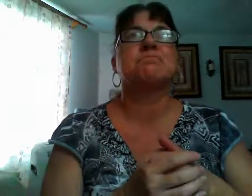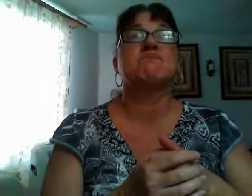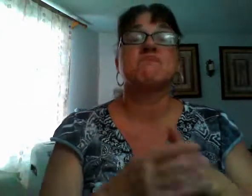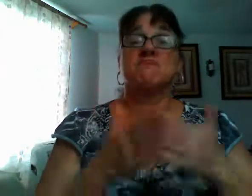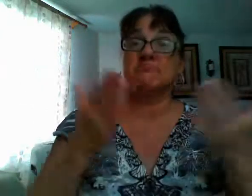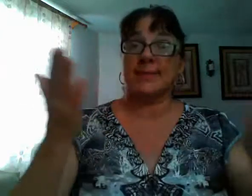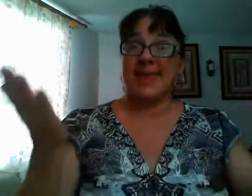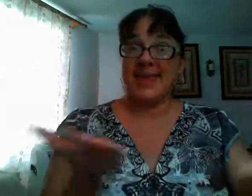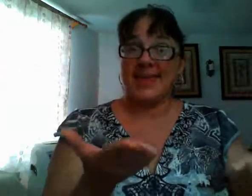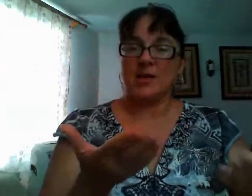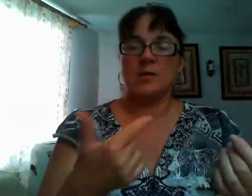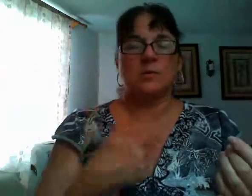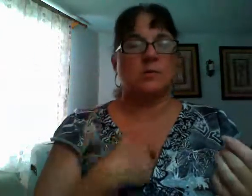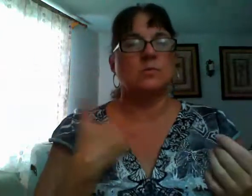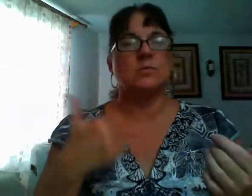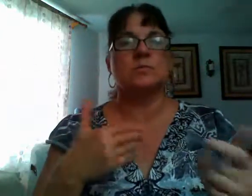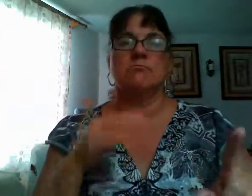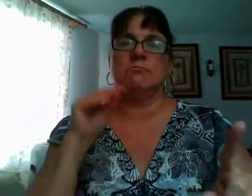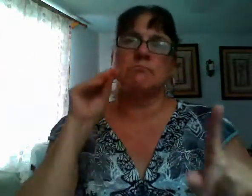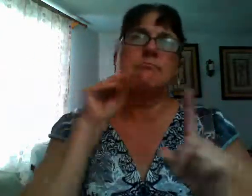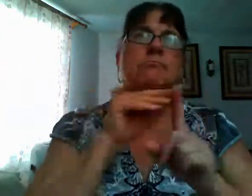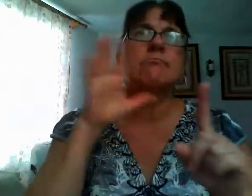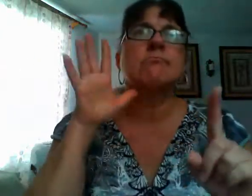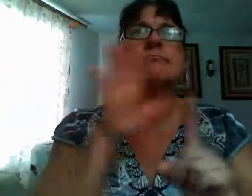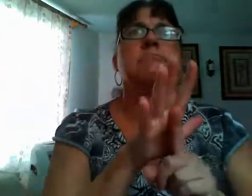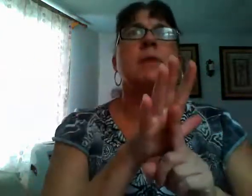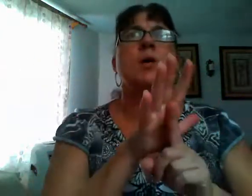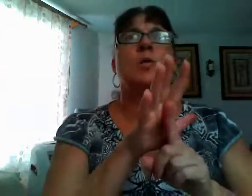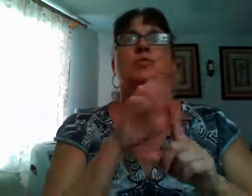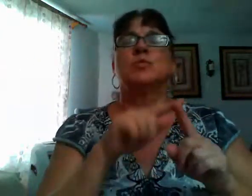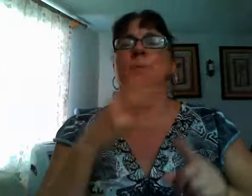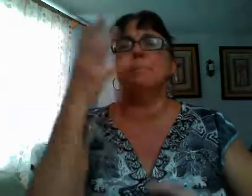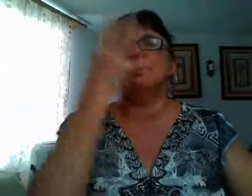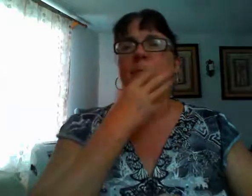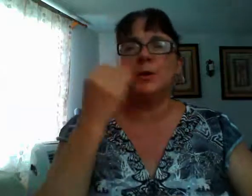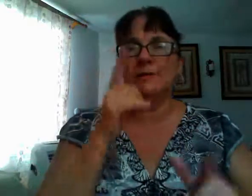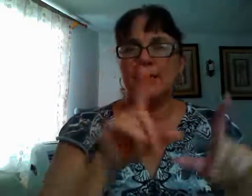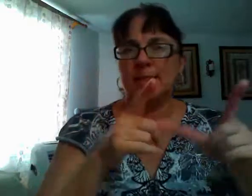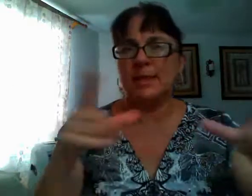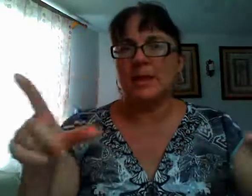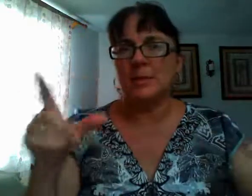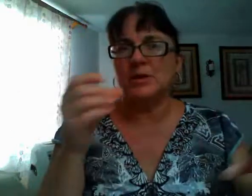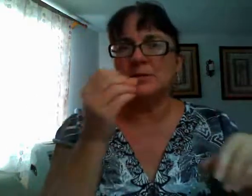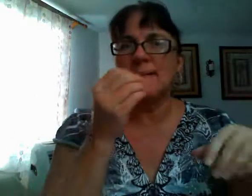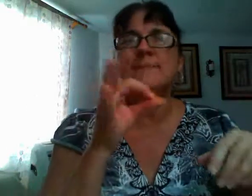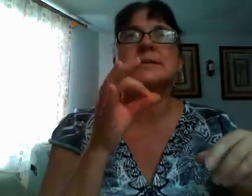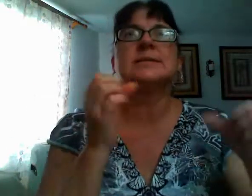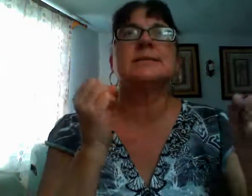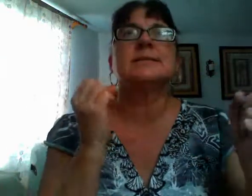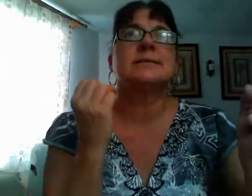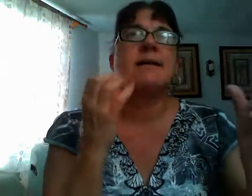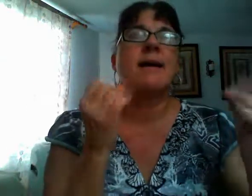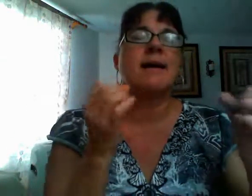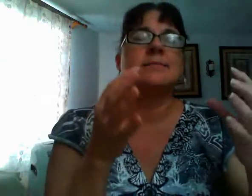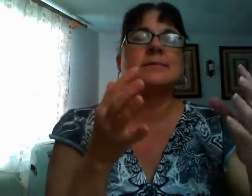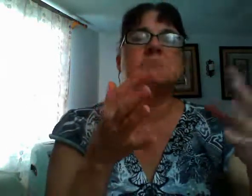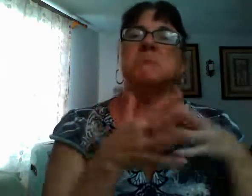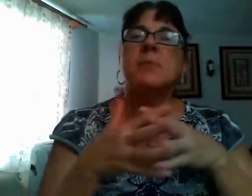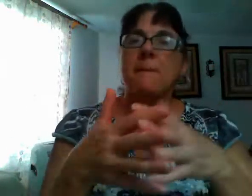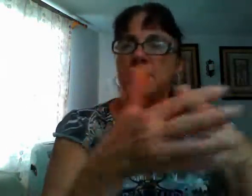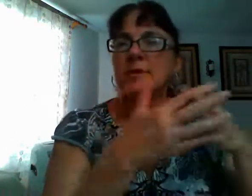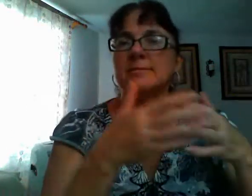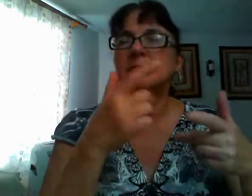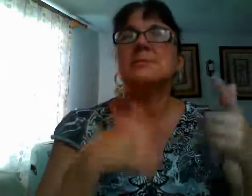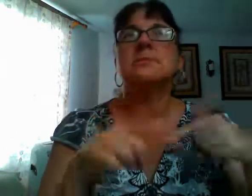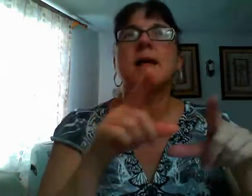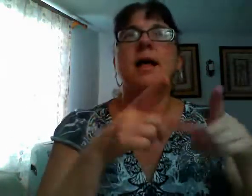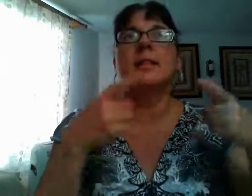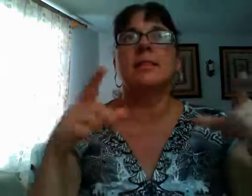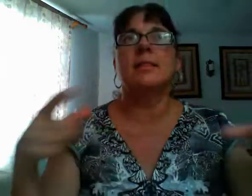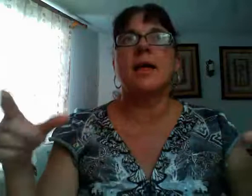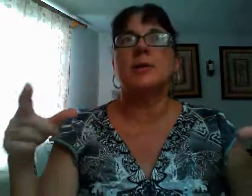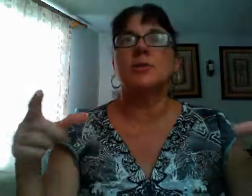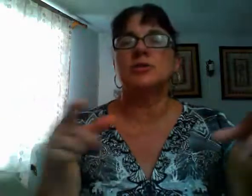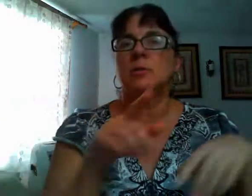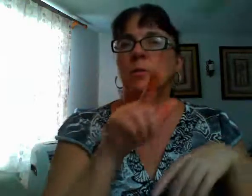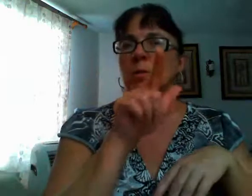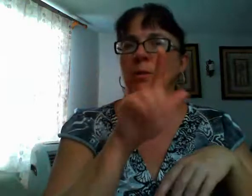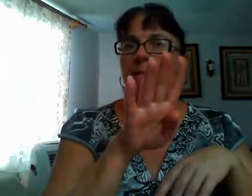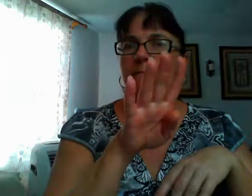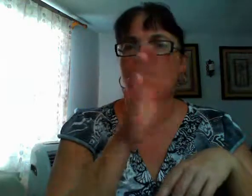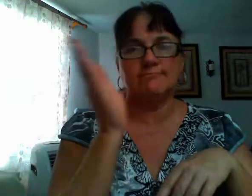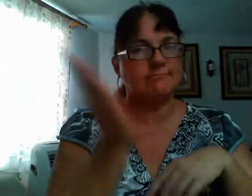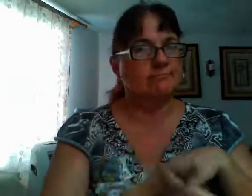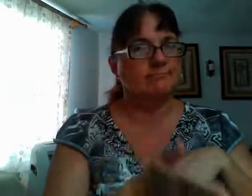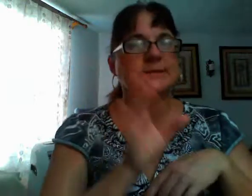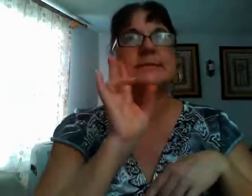Here, I was exposed to the beautiful language of signs, American Sign Language 24/7.